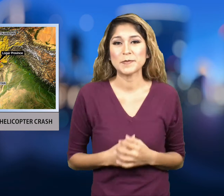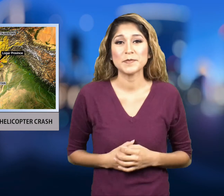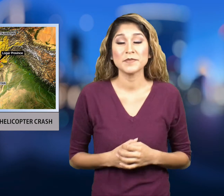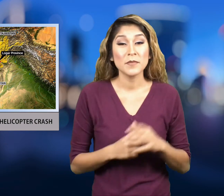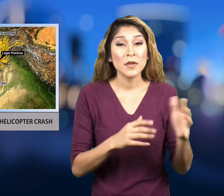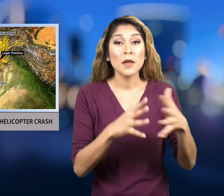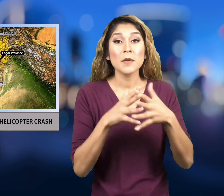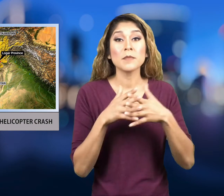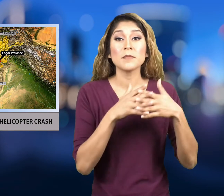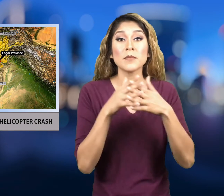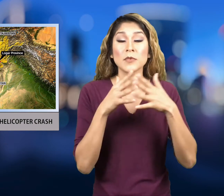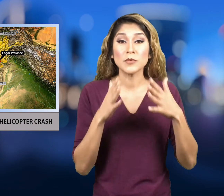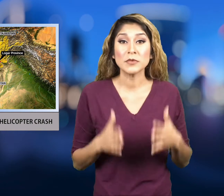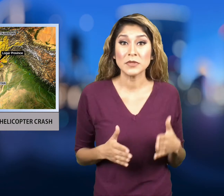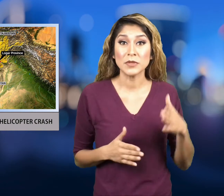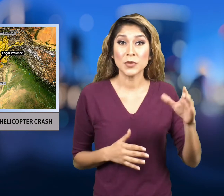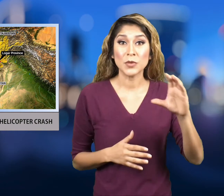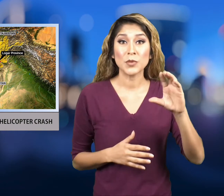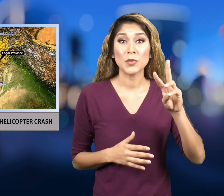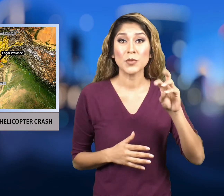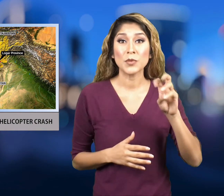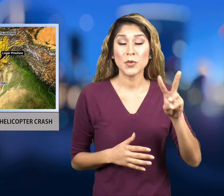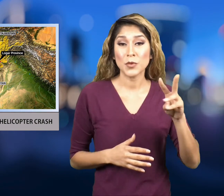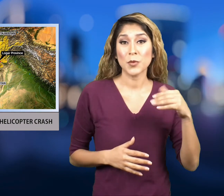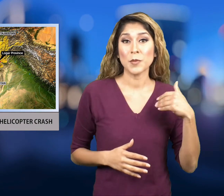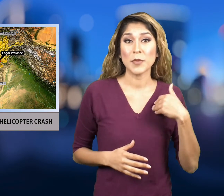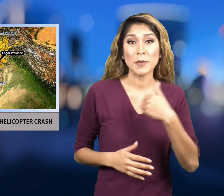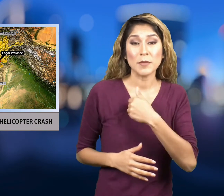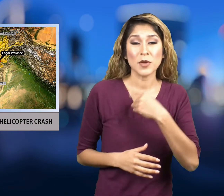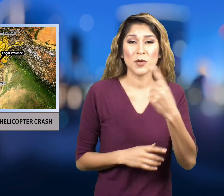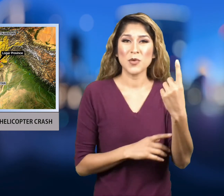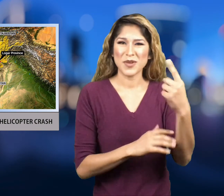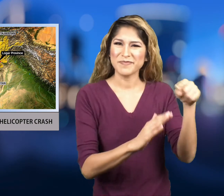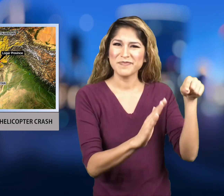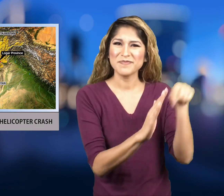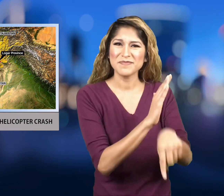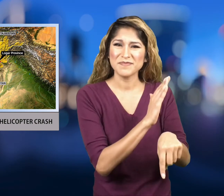killing one American crew member.